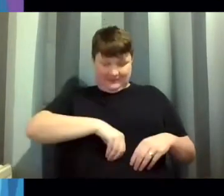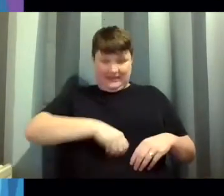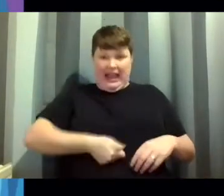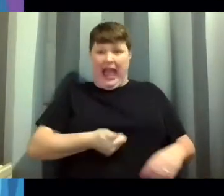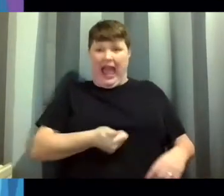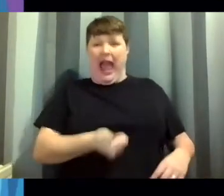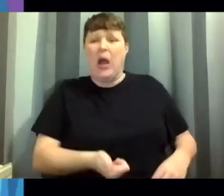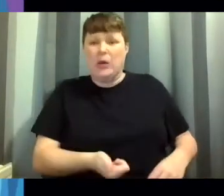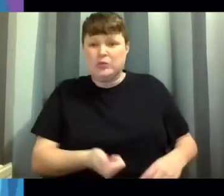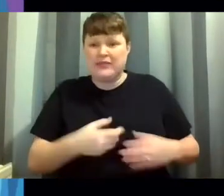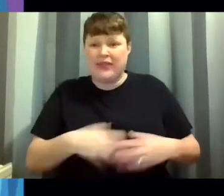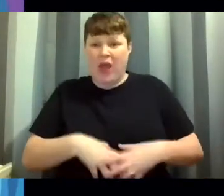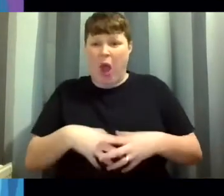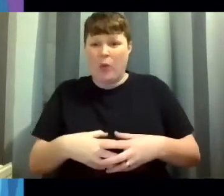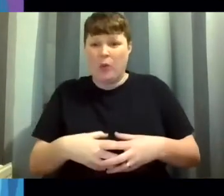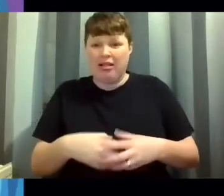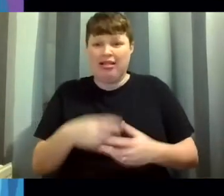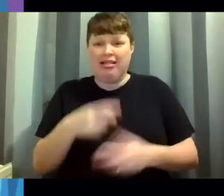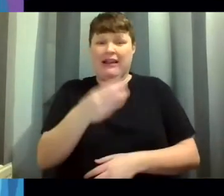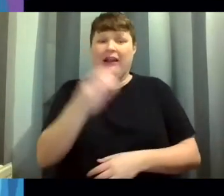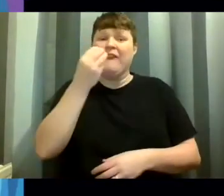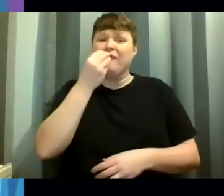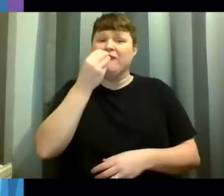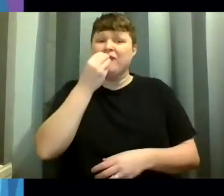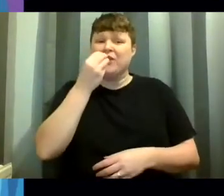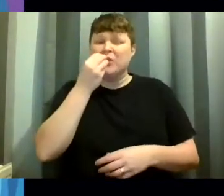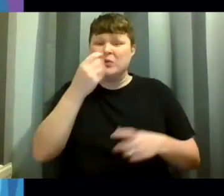and food was observed to remain inside for up to 17 days!